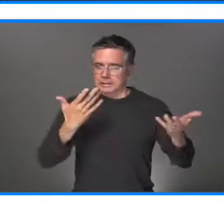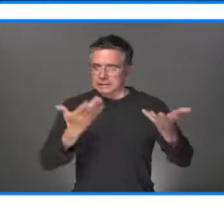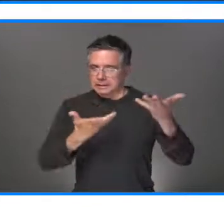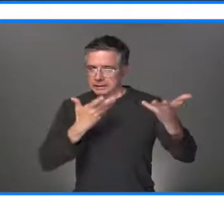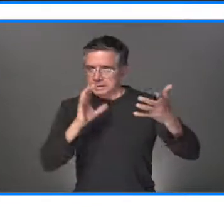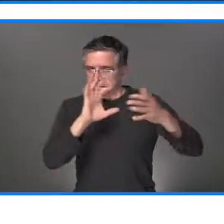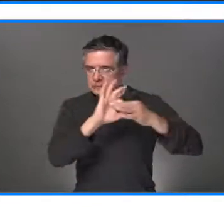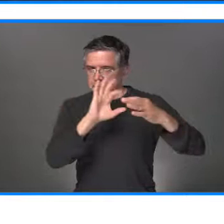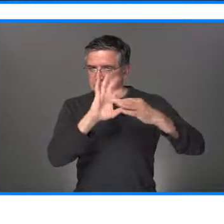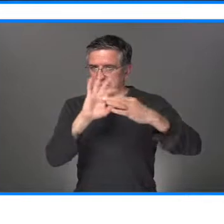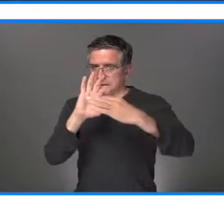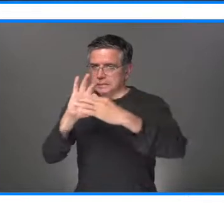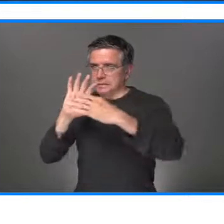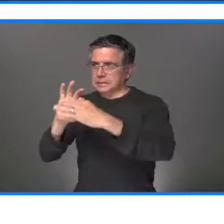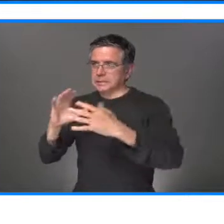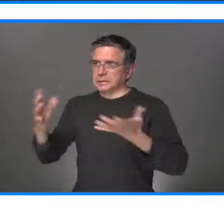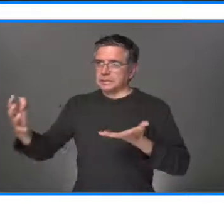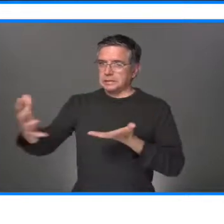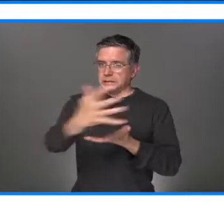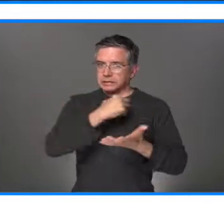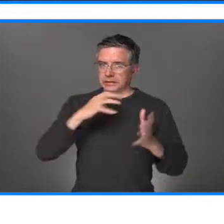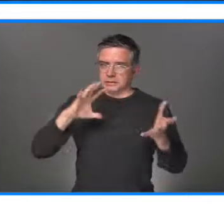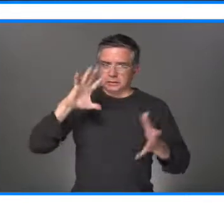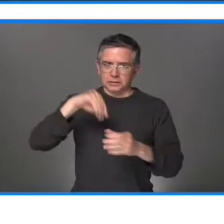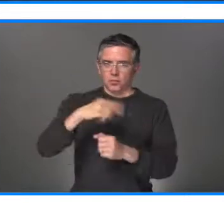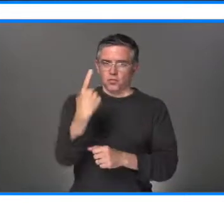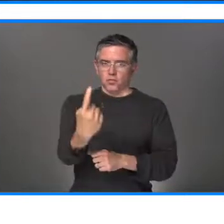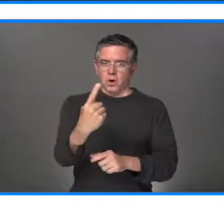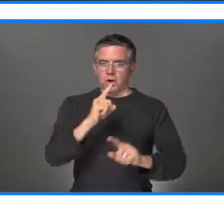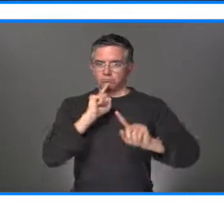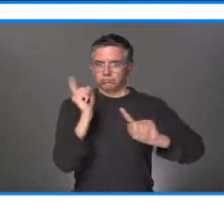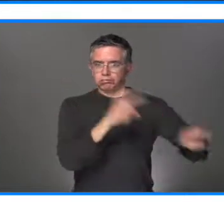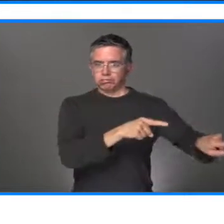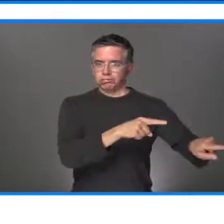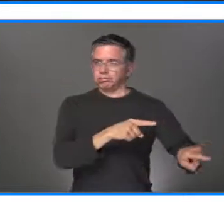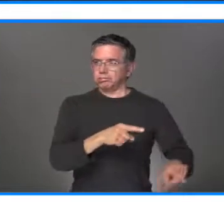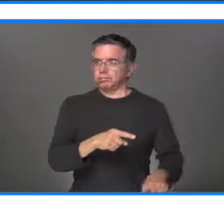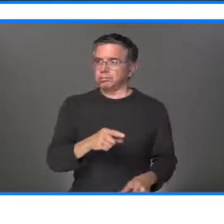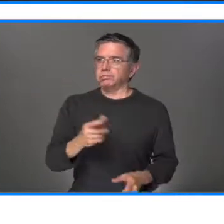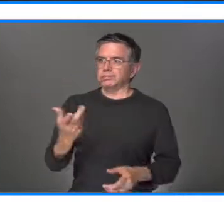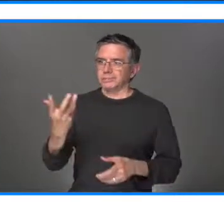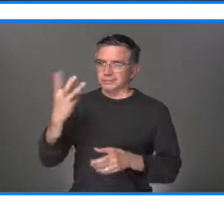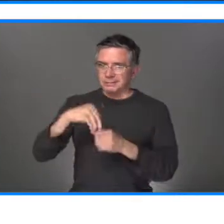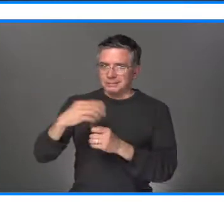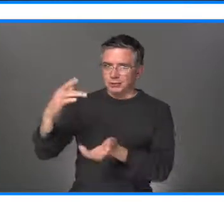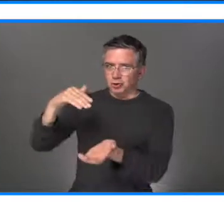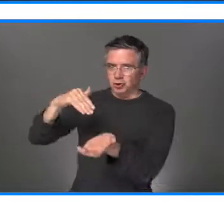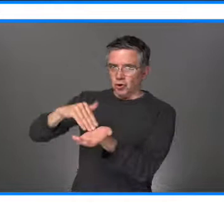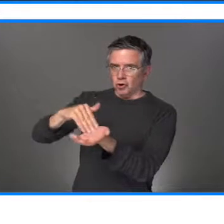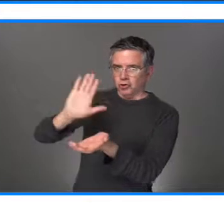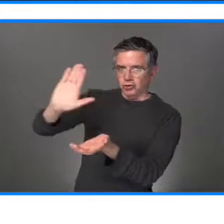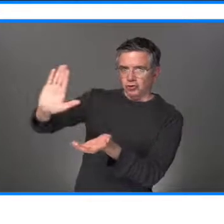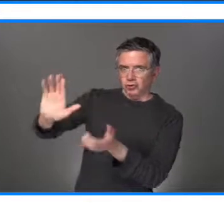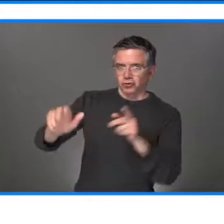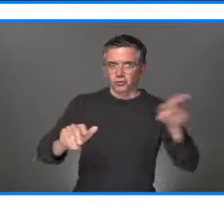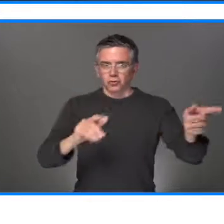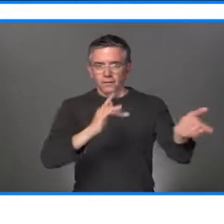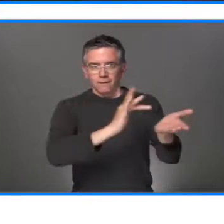pharmacies, and doctors clinics, as well as the PeaceHealth Clinic and our community vaccination site.